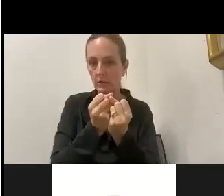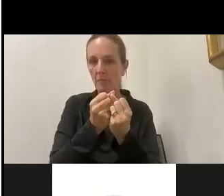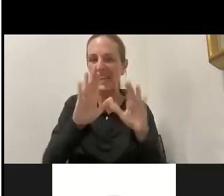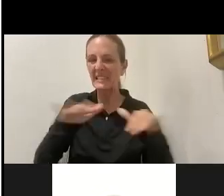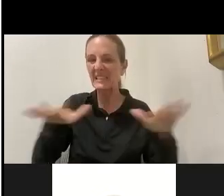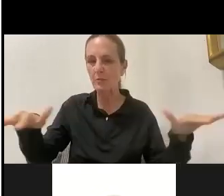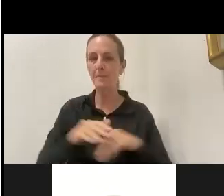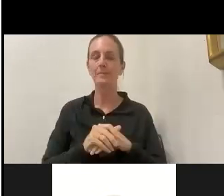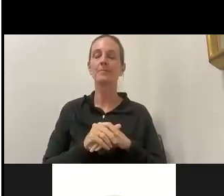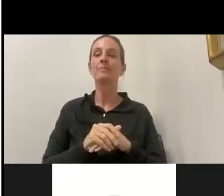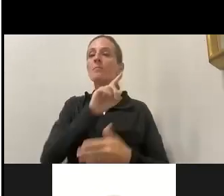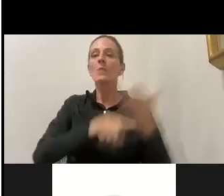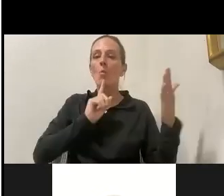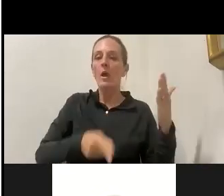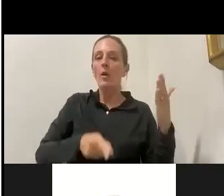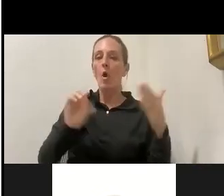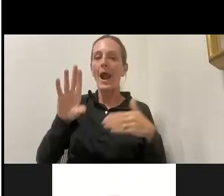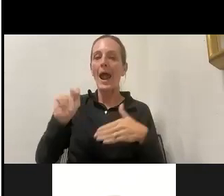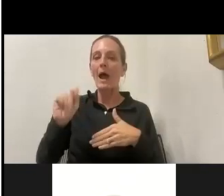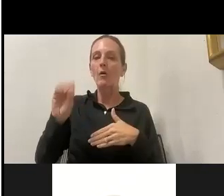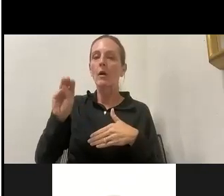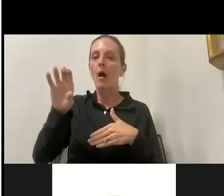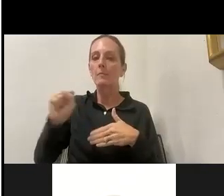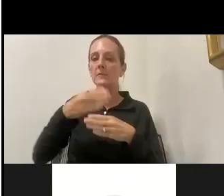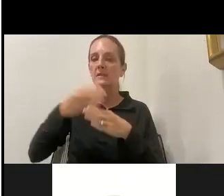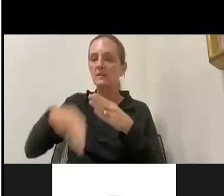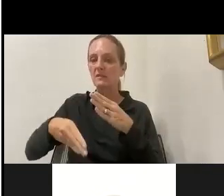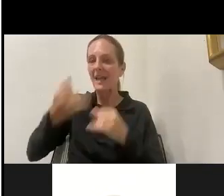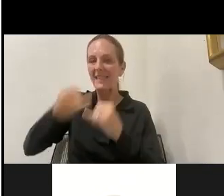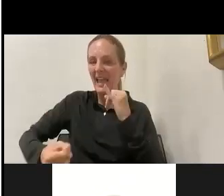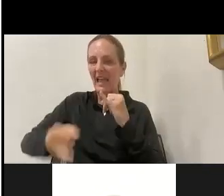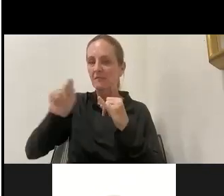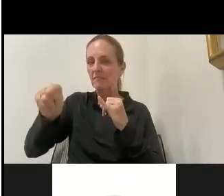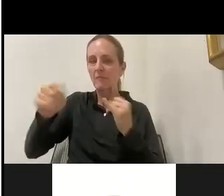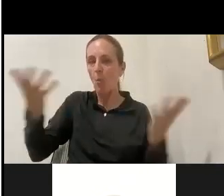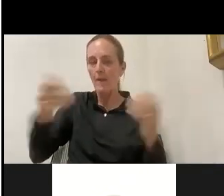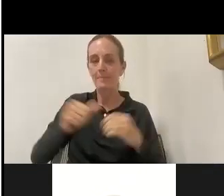be? What is the end result? Well if it was to do with language, you might be hosting a number of